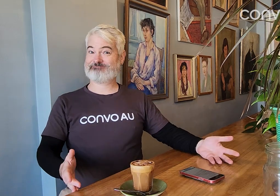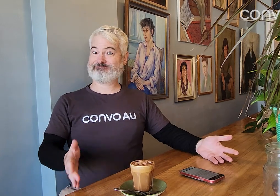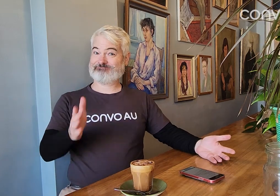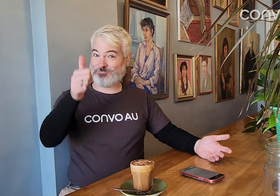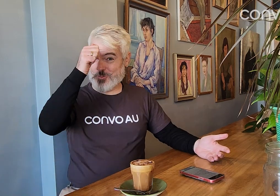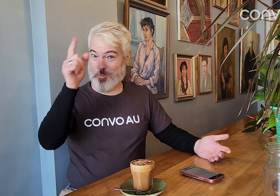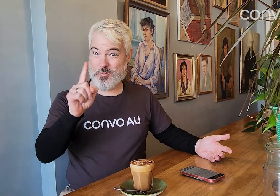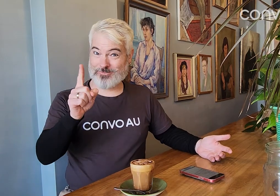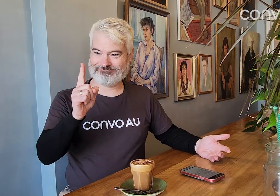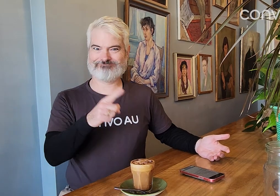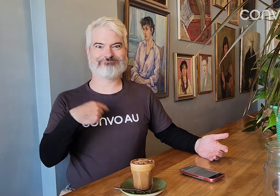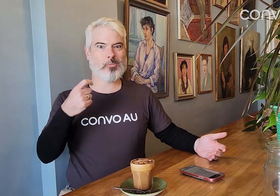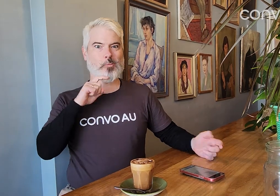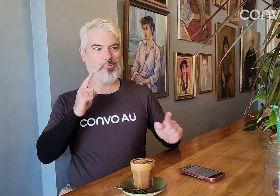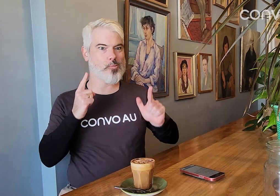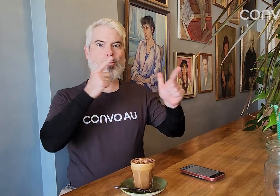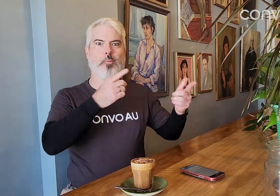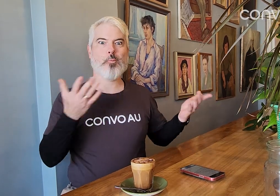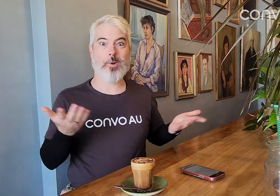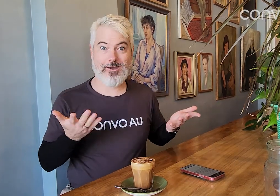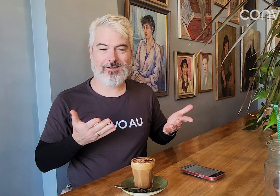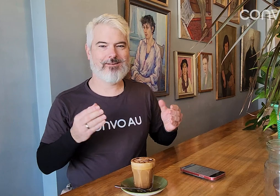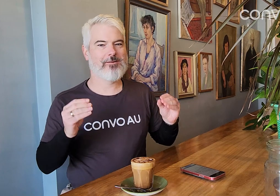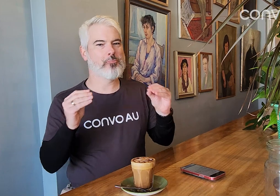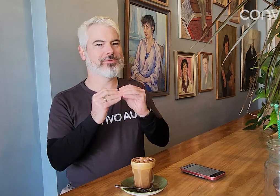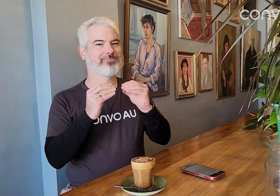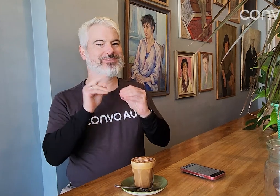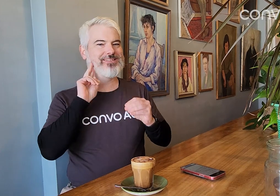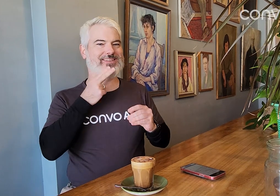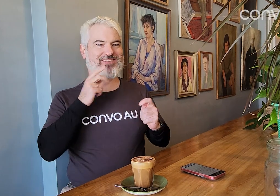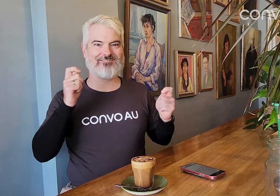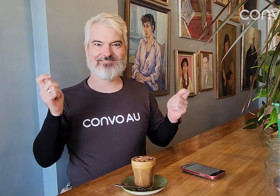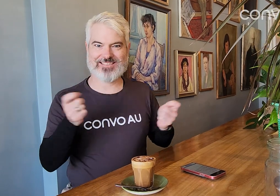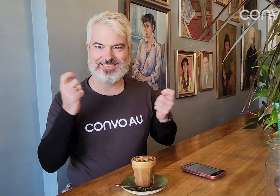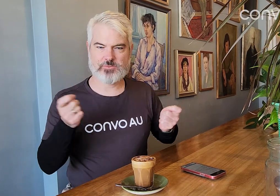Just wanted to let you know that Convo Australia will be participating in the Deaf Festival Brisbane.